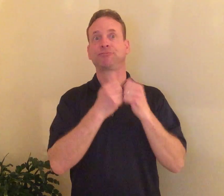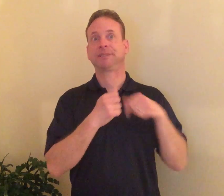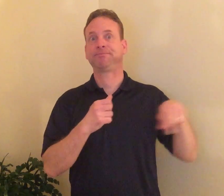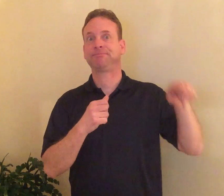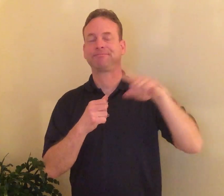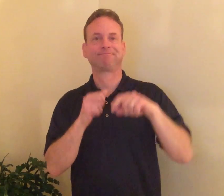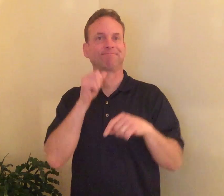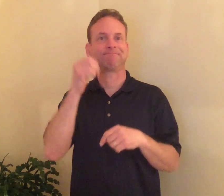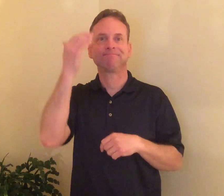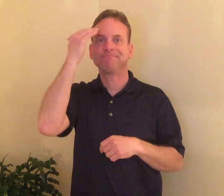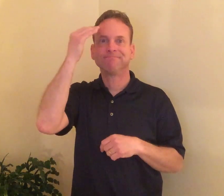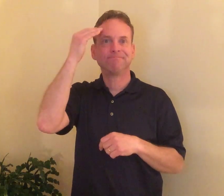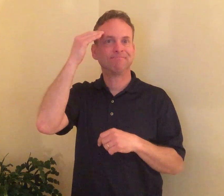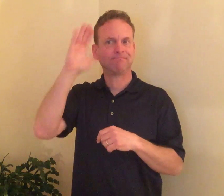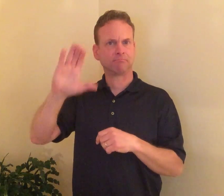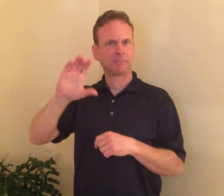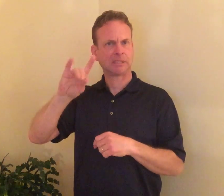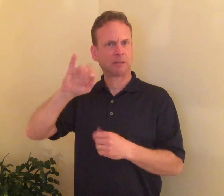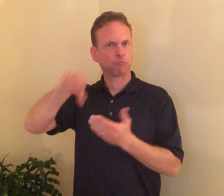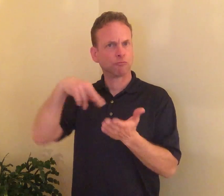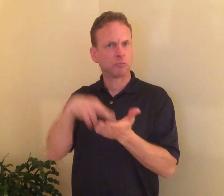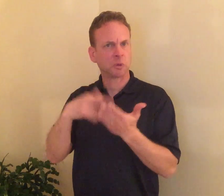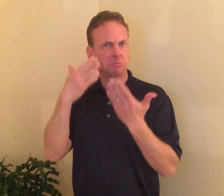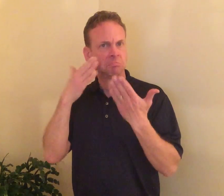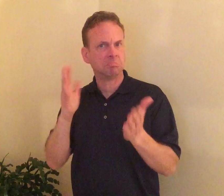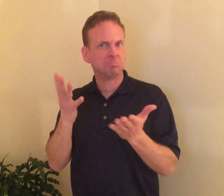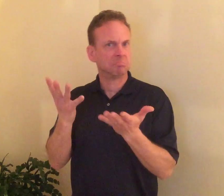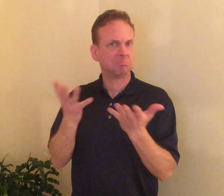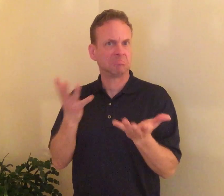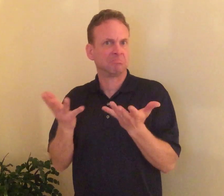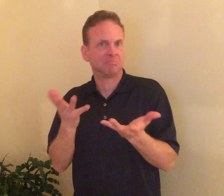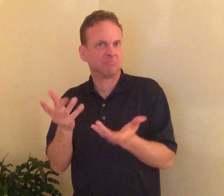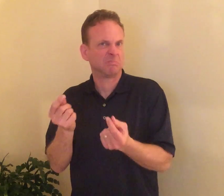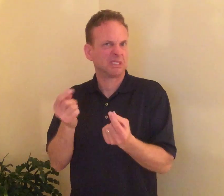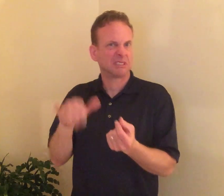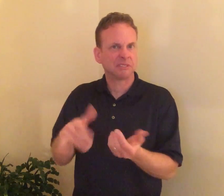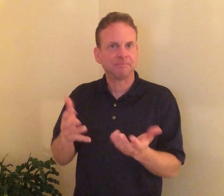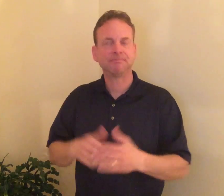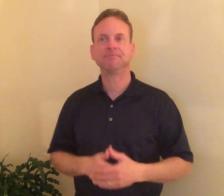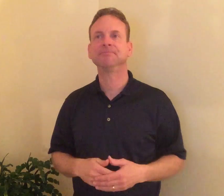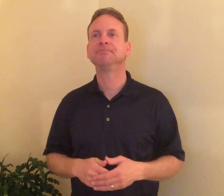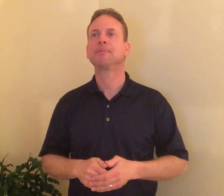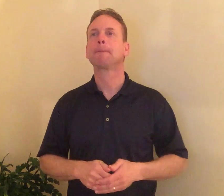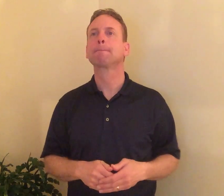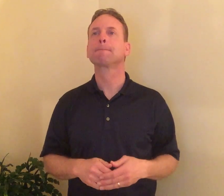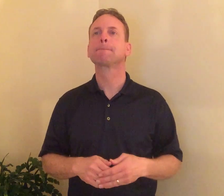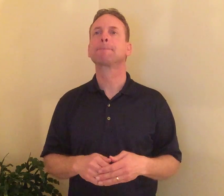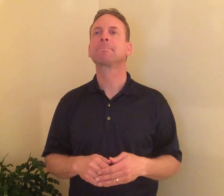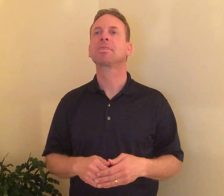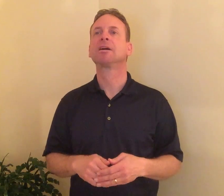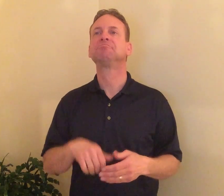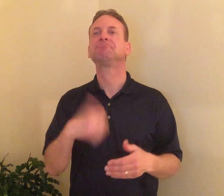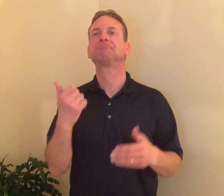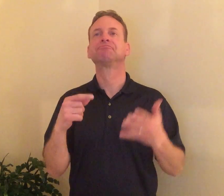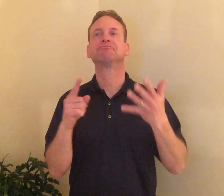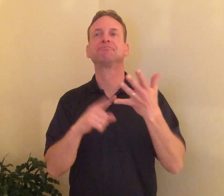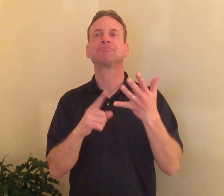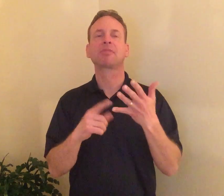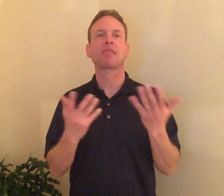Another complaint that popped up was that agencies were unaware of the role of CDIs.